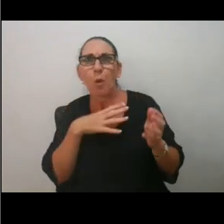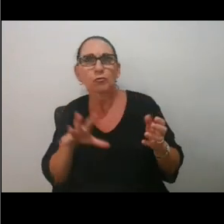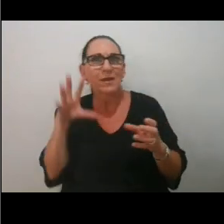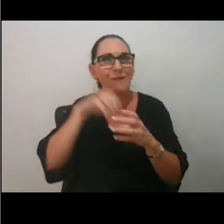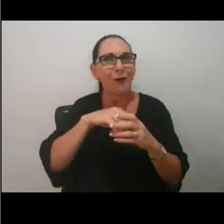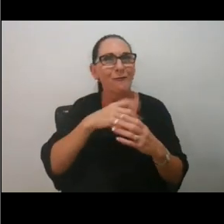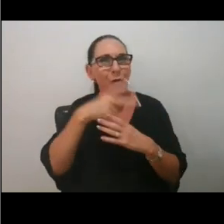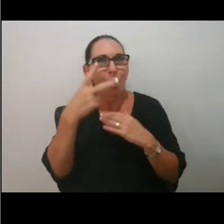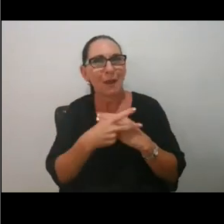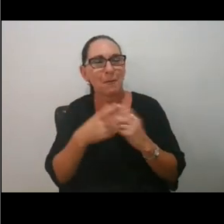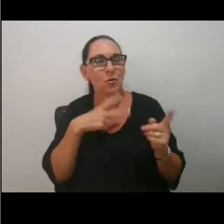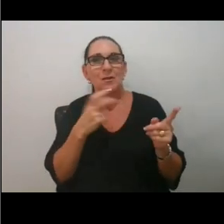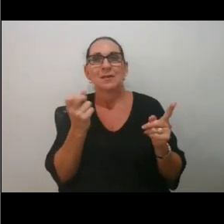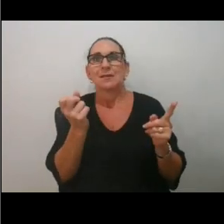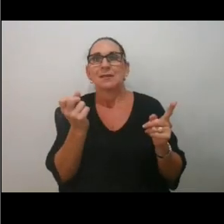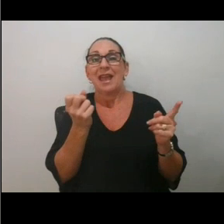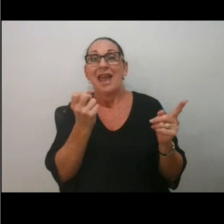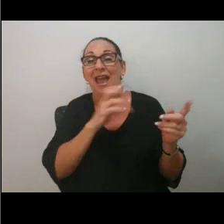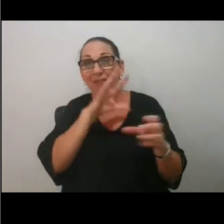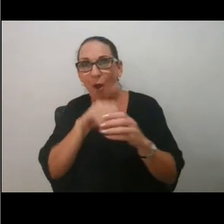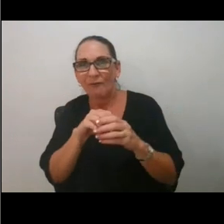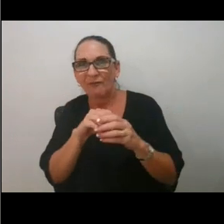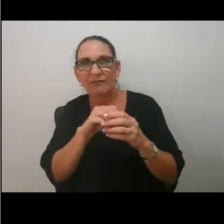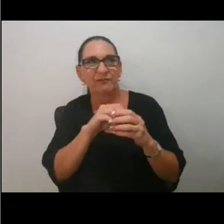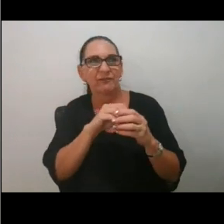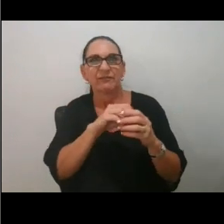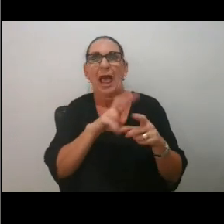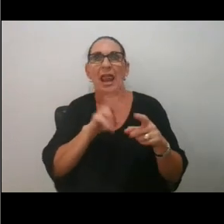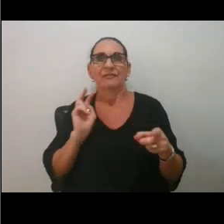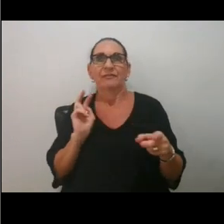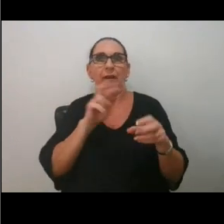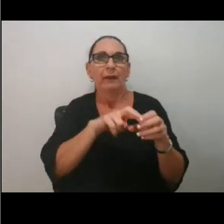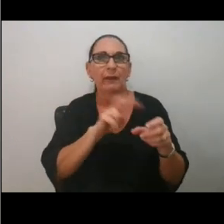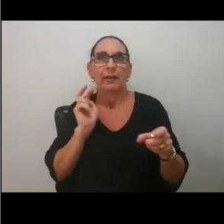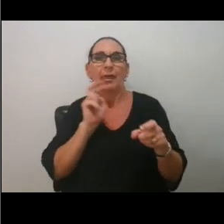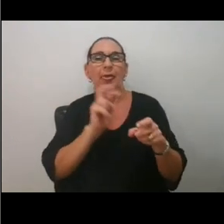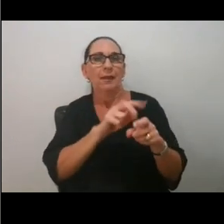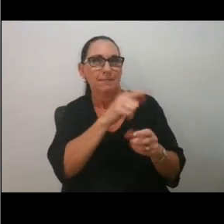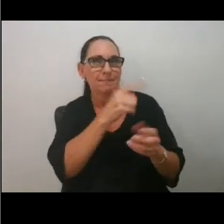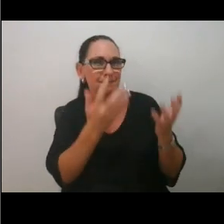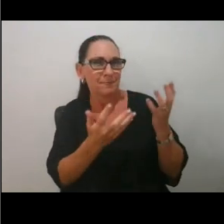a limit and that's largely because unlike QDAC which is a legislative program which has some